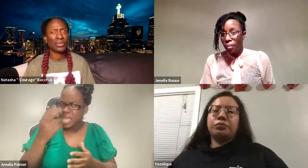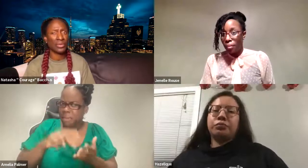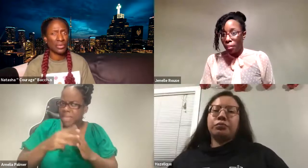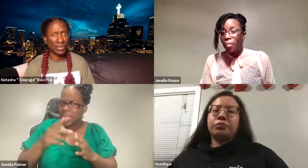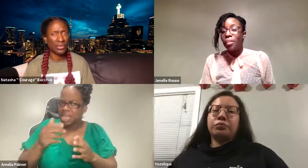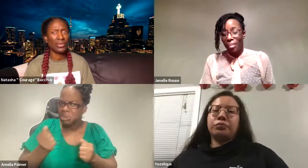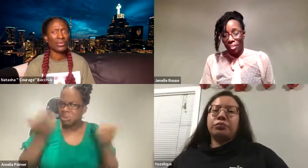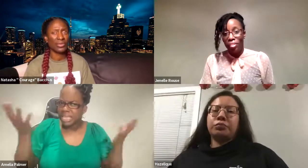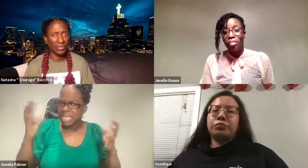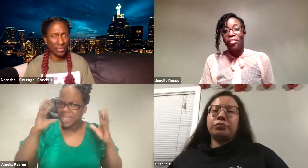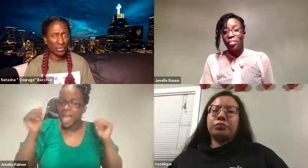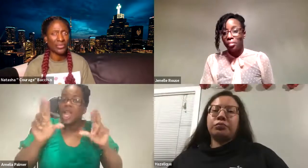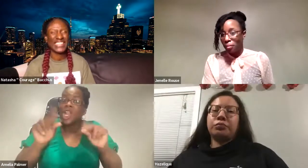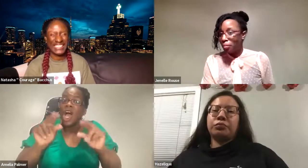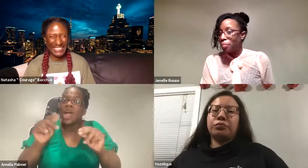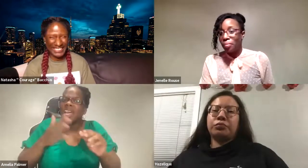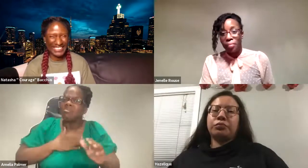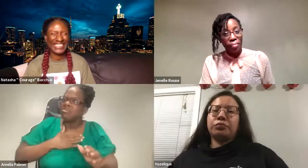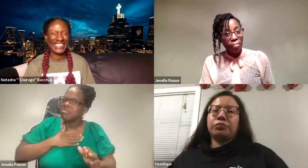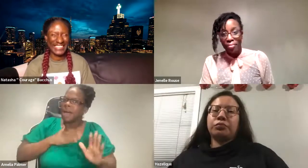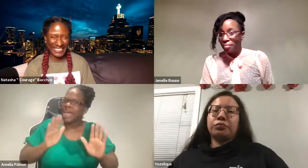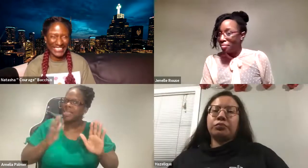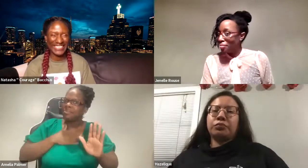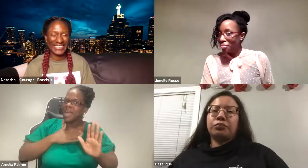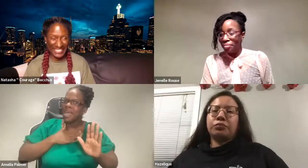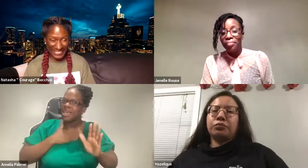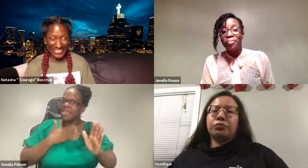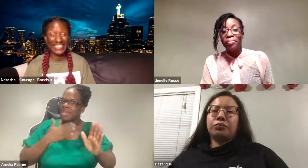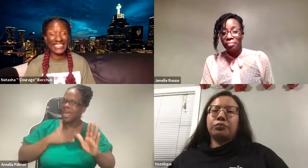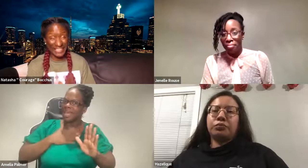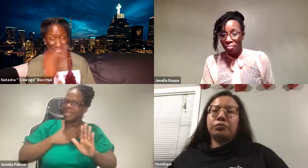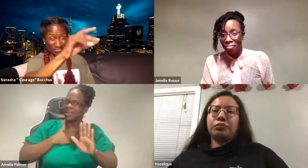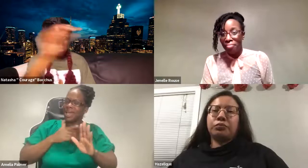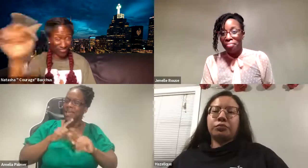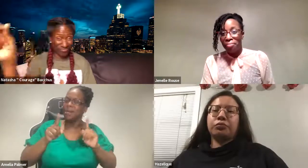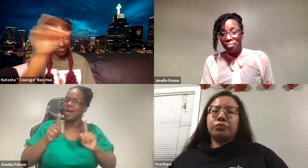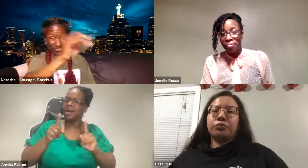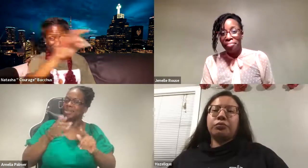are not black might think maybe i'm angry, maybe i'm being too dramatic. i'm like no